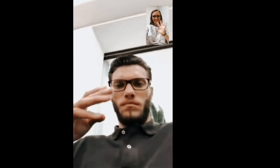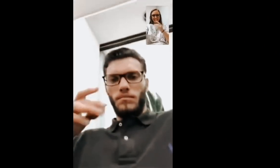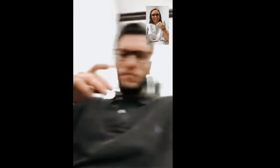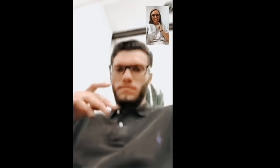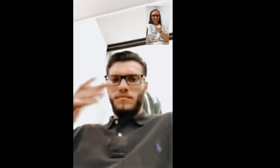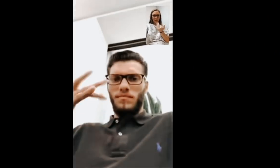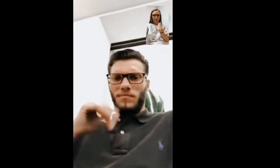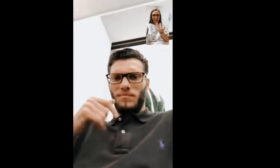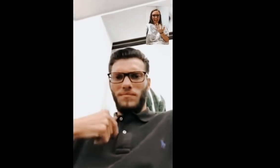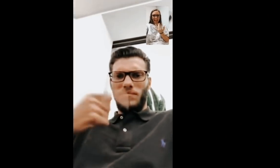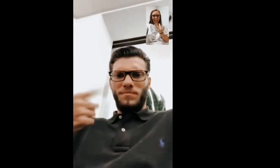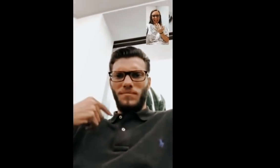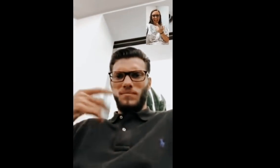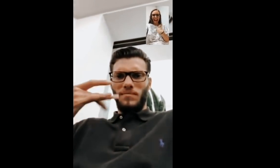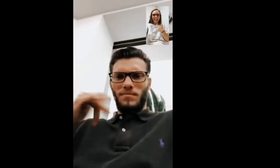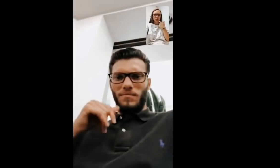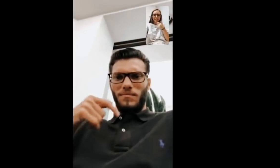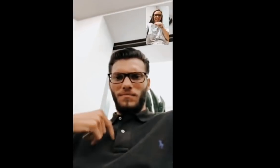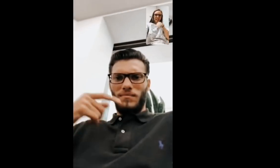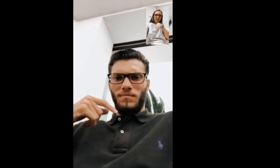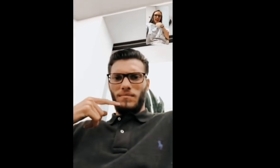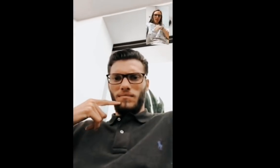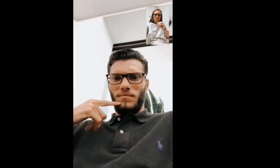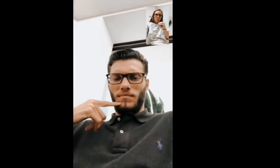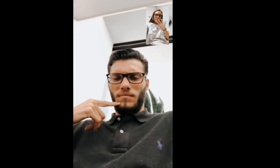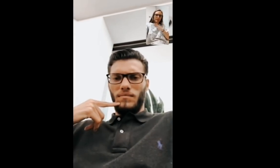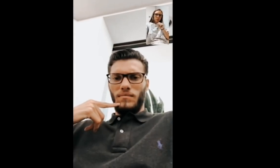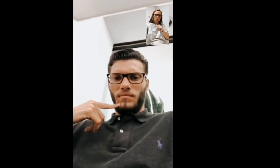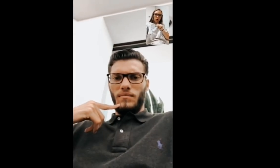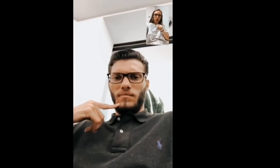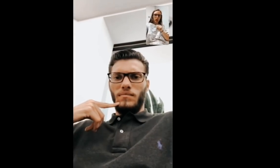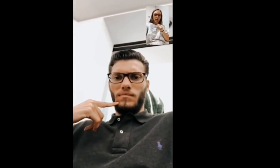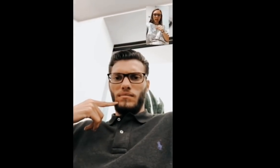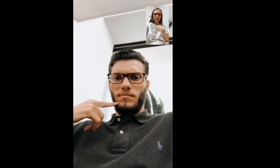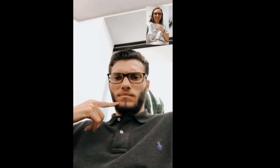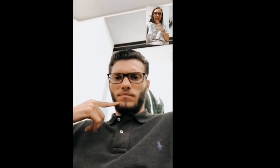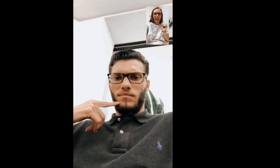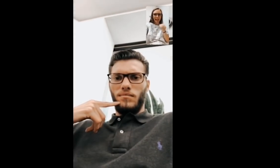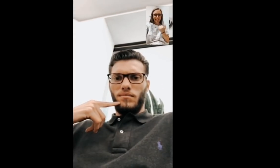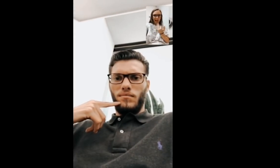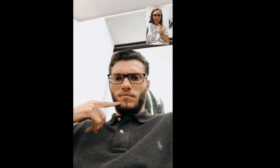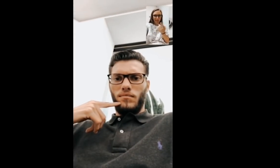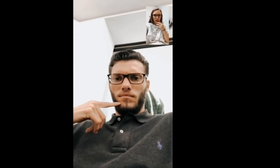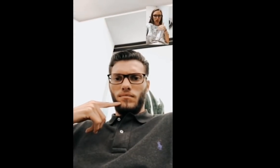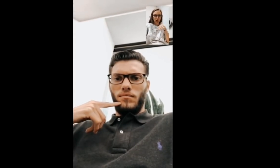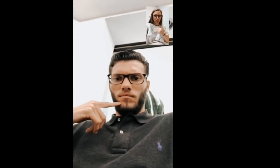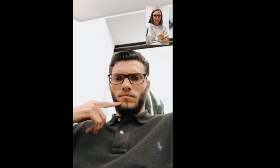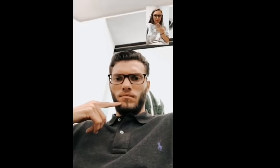Hey! Z: Why can't I come in? I had to wait, fill our more paper work. Now I am waiting for the doctor to come back in.